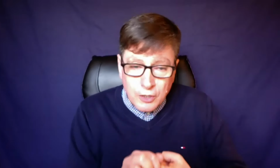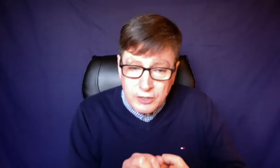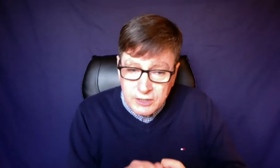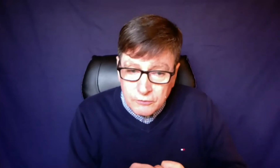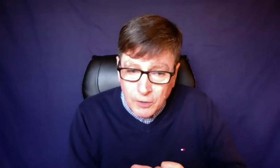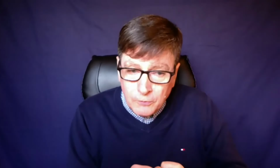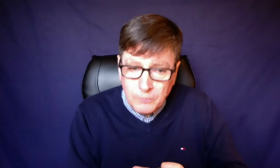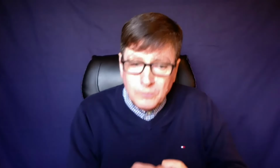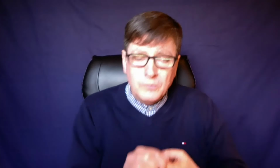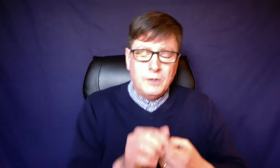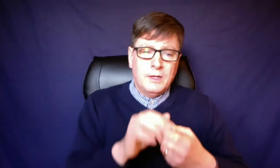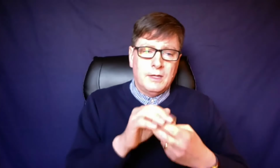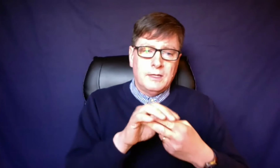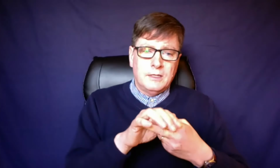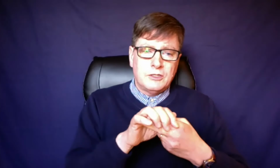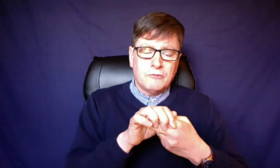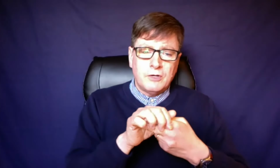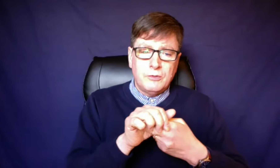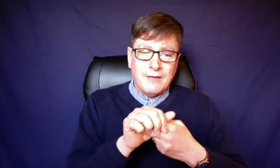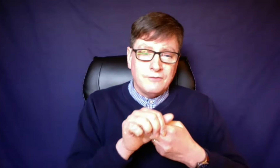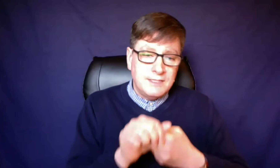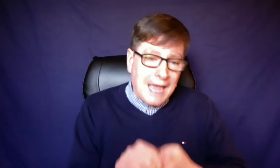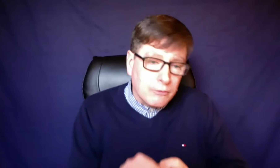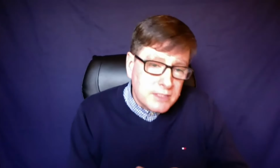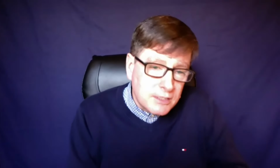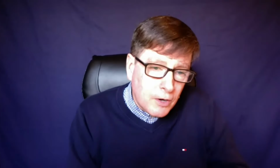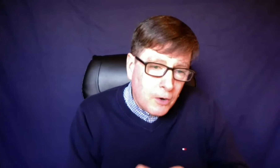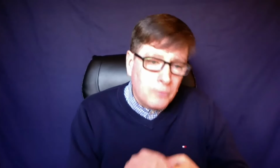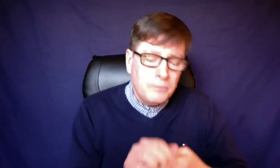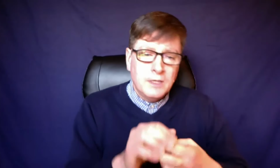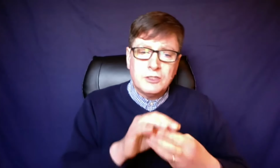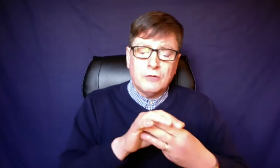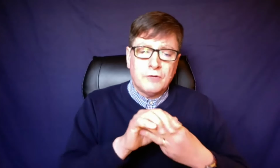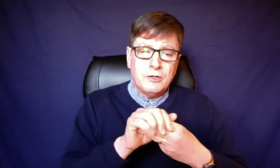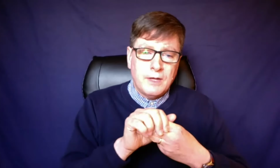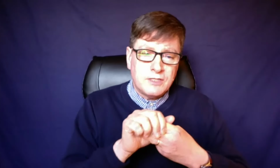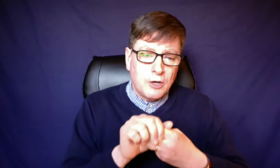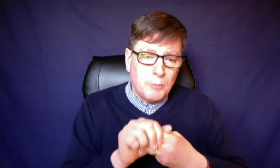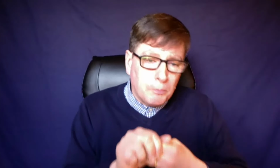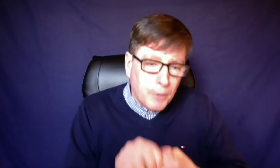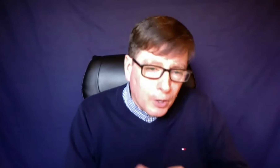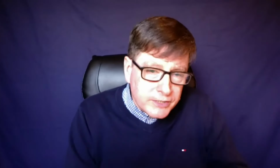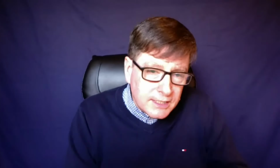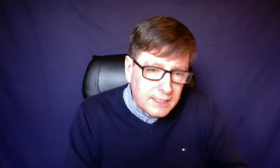be especially true. Think about those kids with the poor proprio